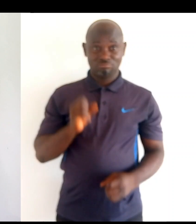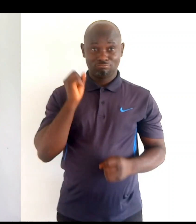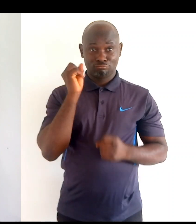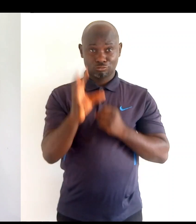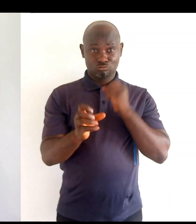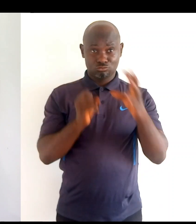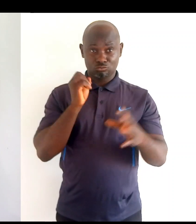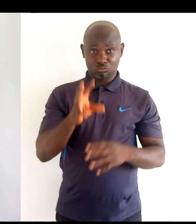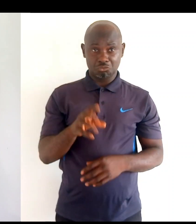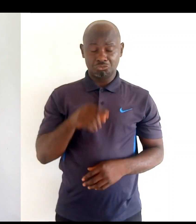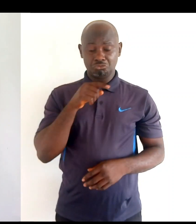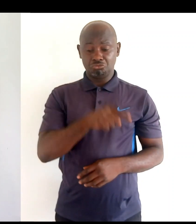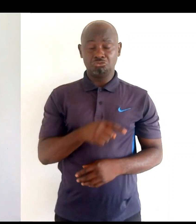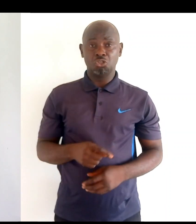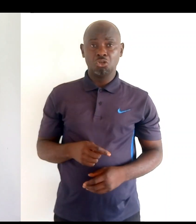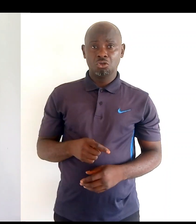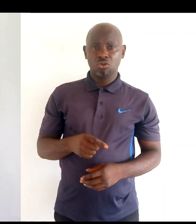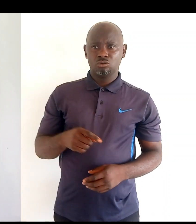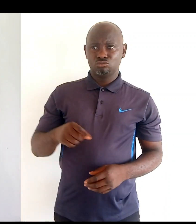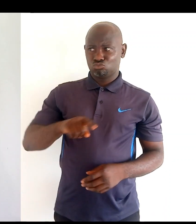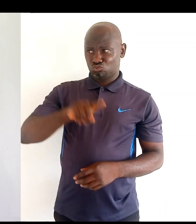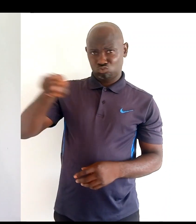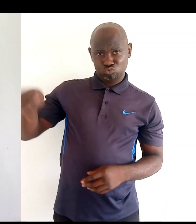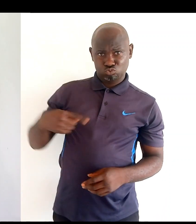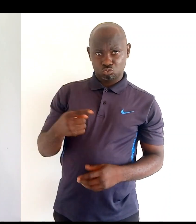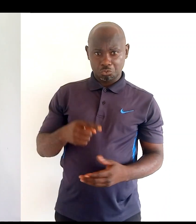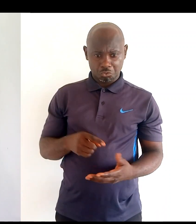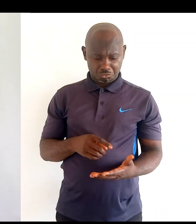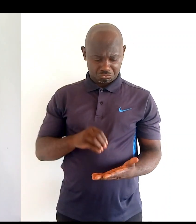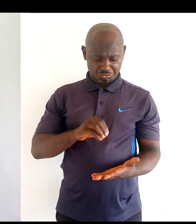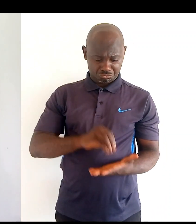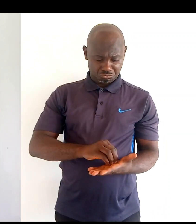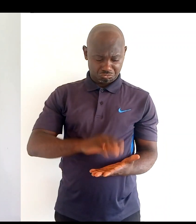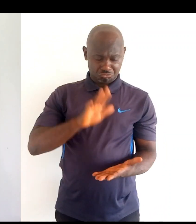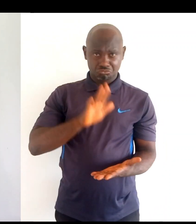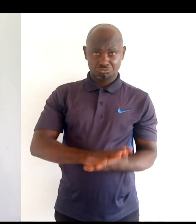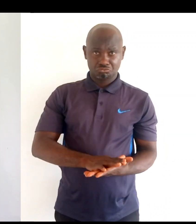is stalled. There is no progress. When the deaf child goes to class is like sitting a